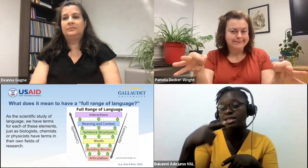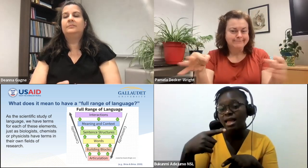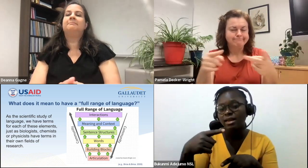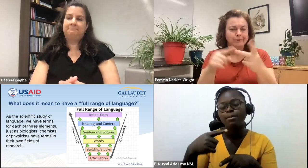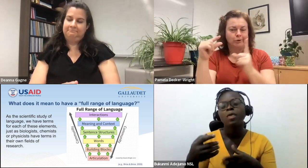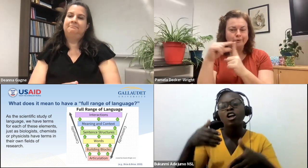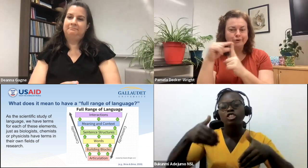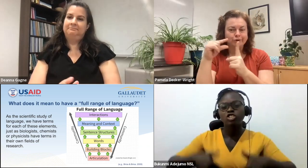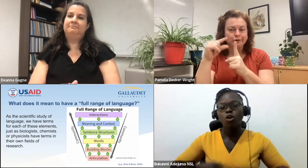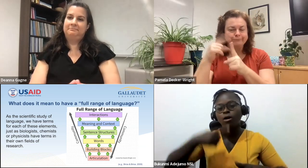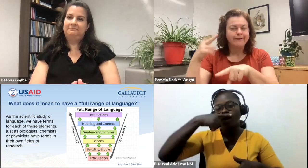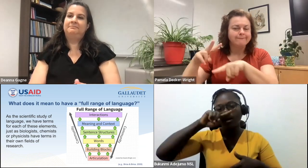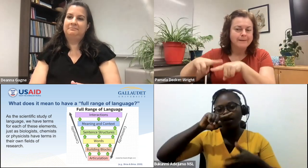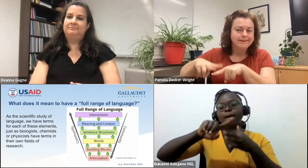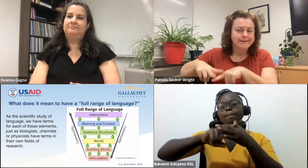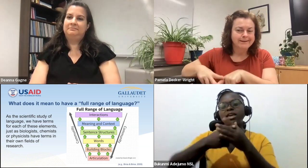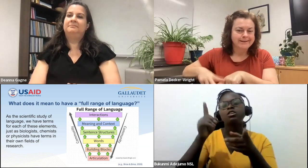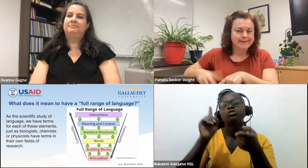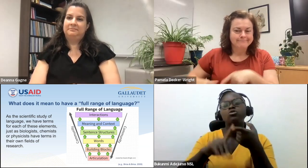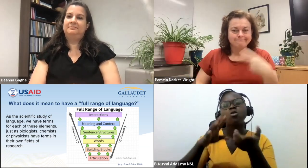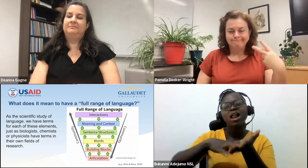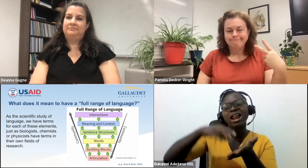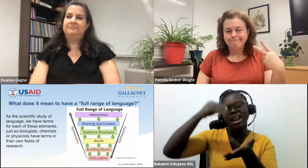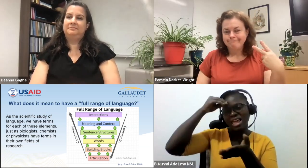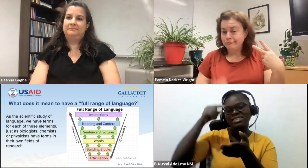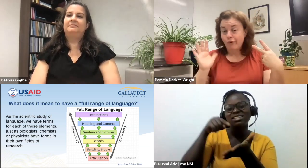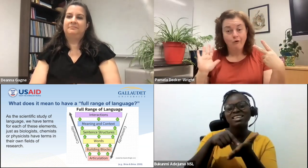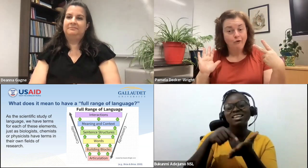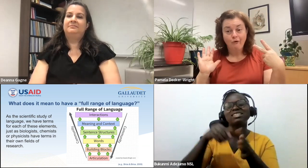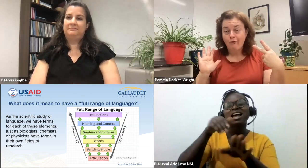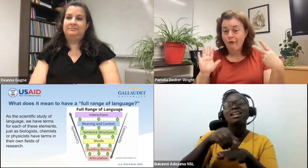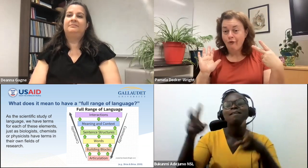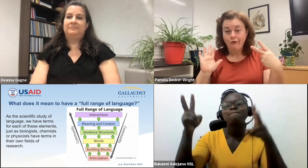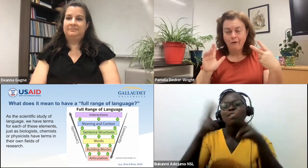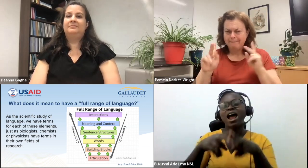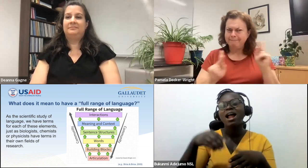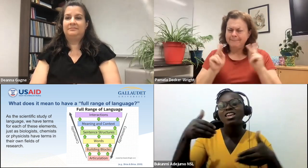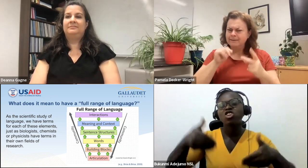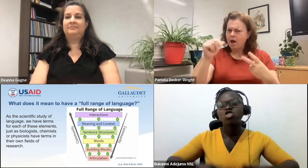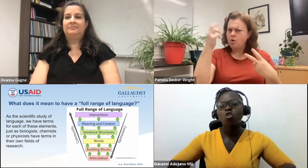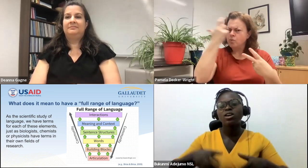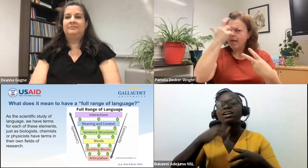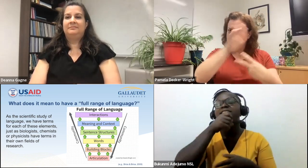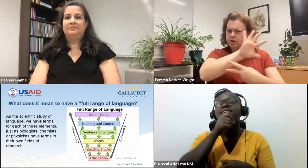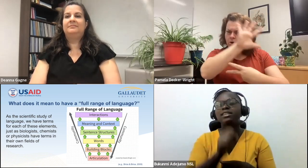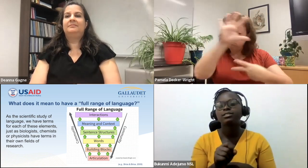Now most people think of languages at the next stage, sentence, structure, and vocabulary. That's what they envision is in a language